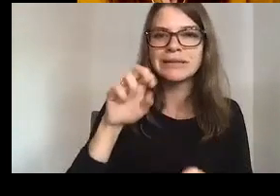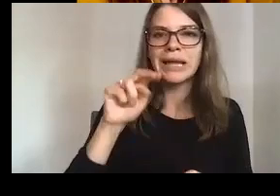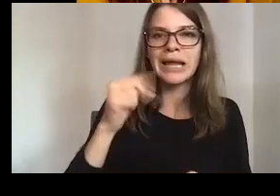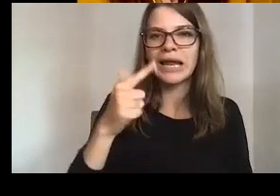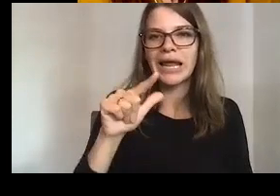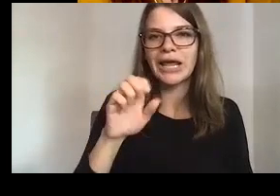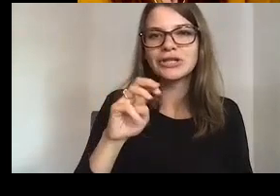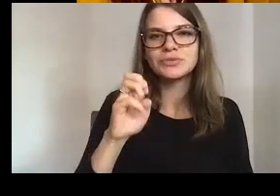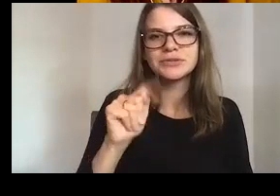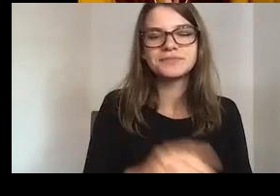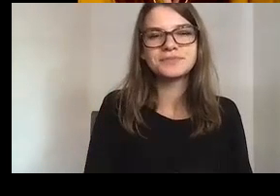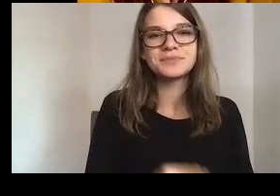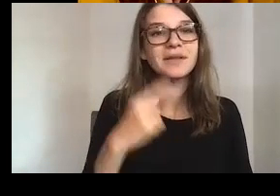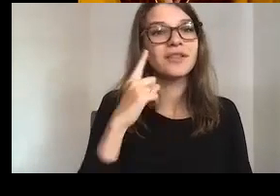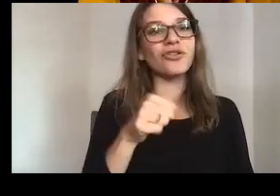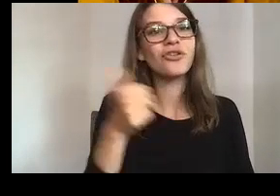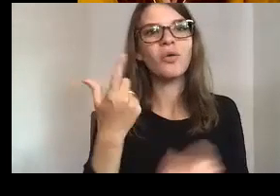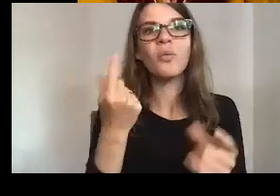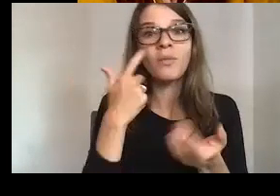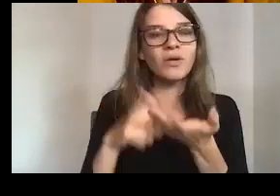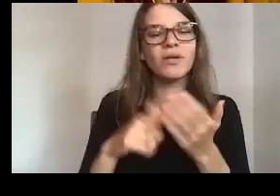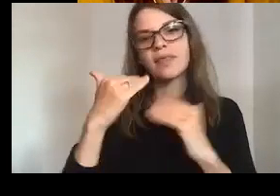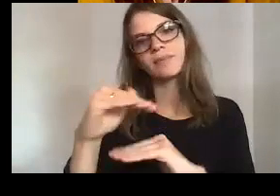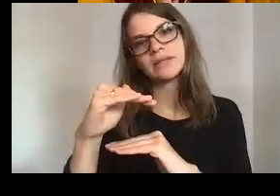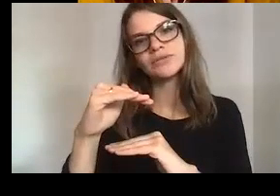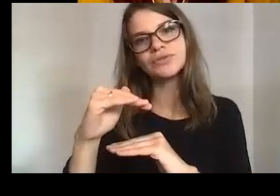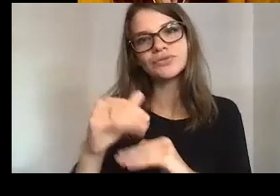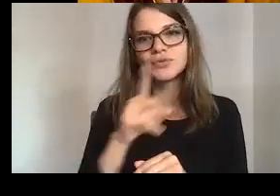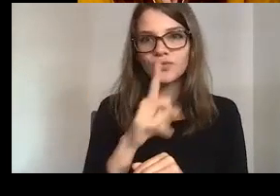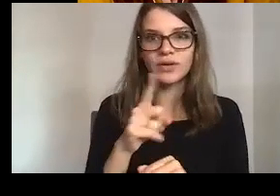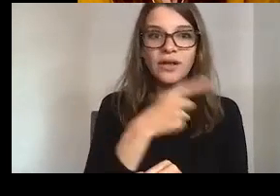thing that came up was just limitations so if we think about that three quarters of people